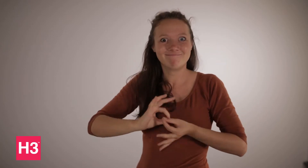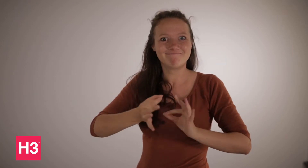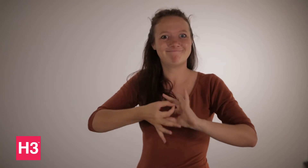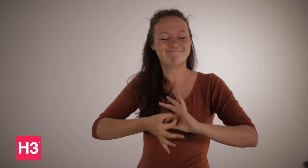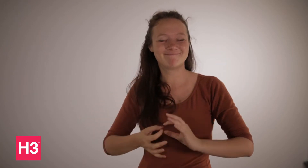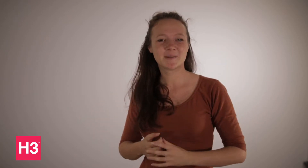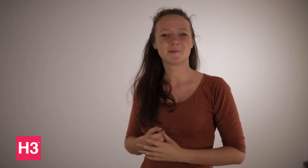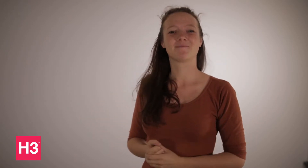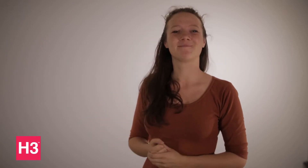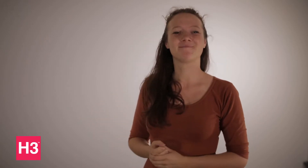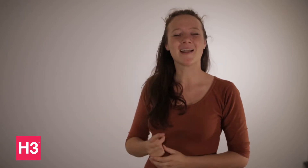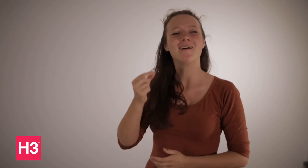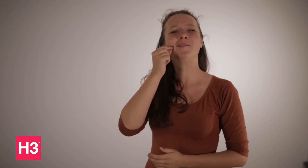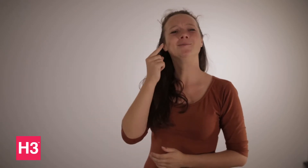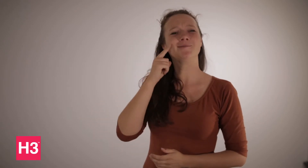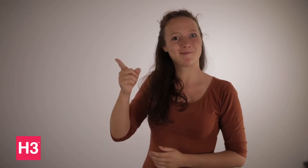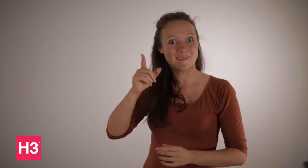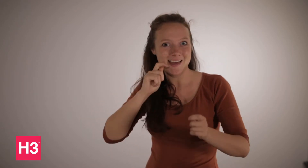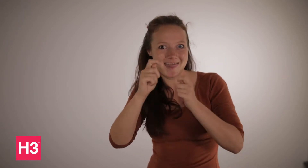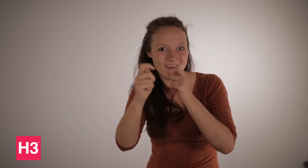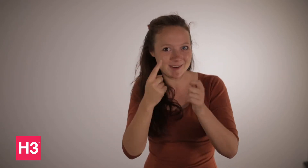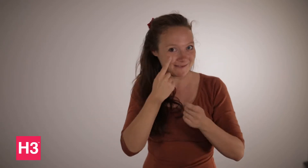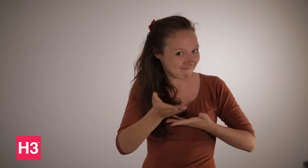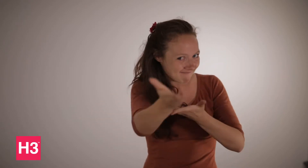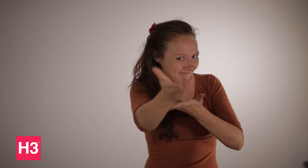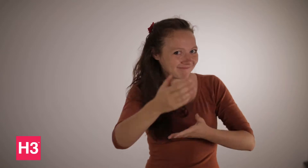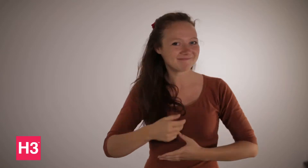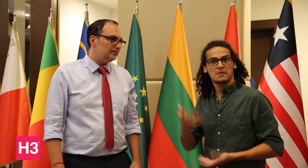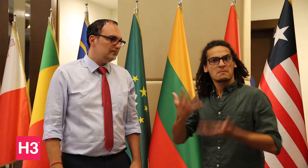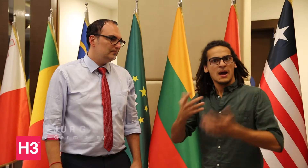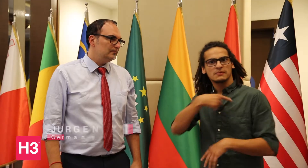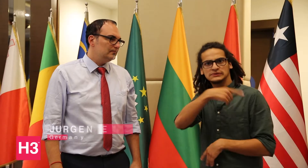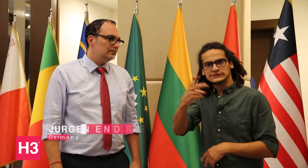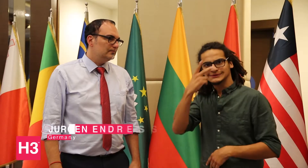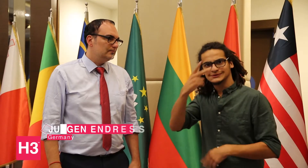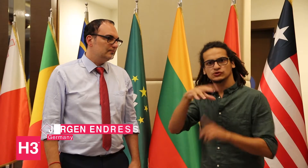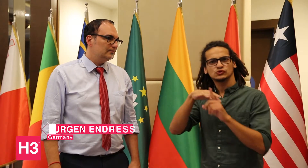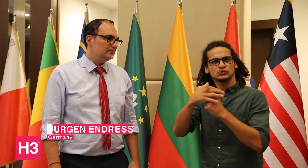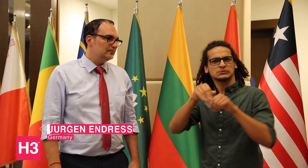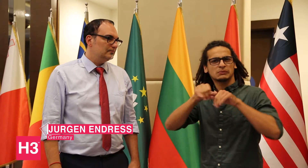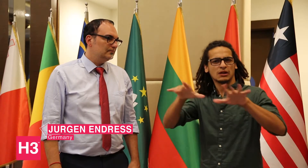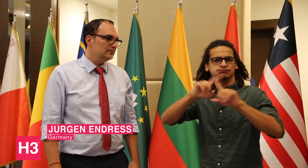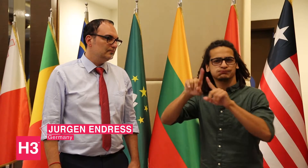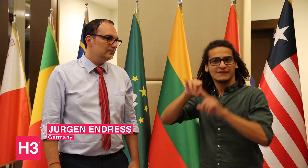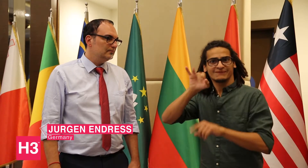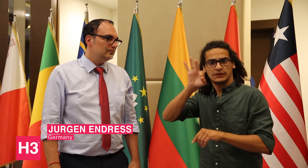is associated with how we sign Deaflympics. Here is Andre’s interview: Maybe you’ve seen on social media posts about